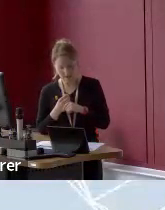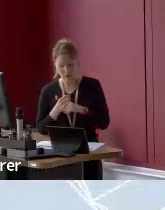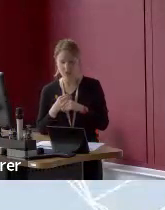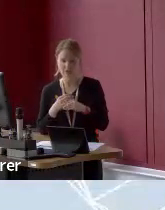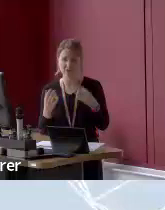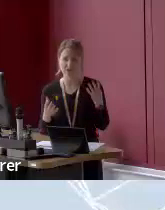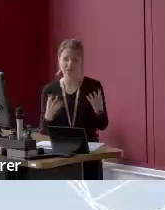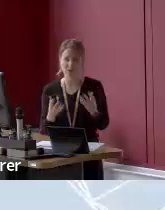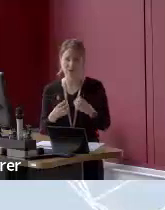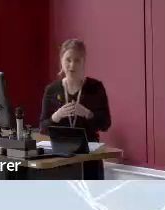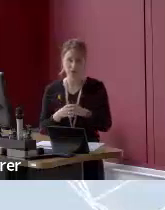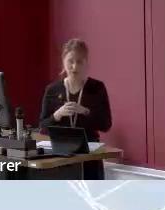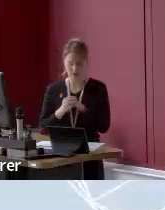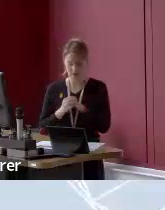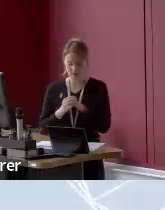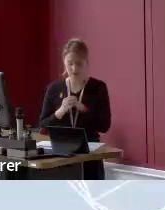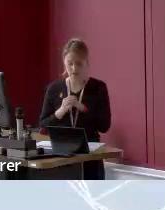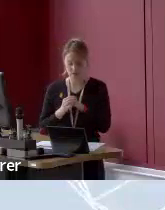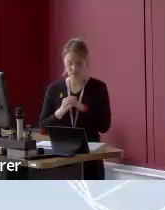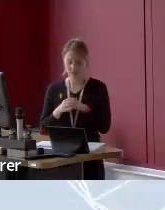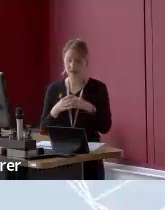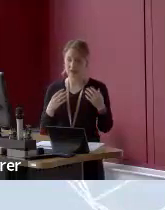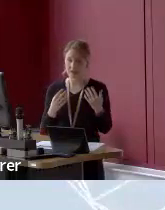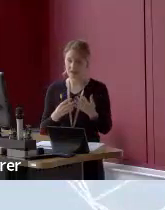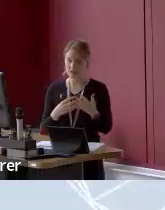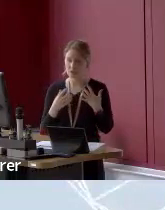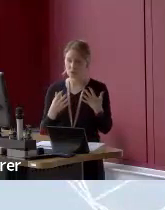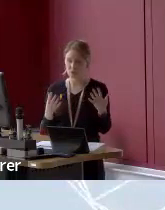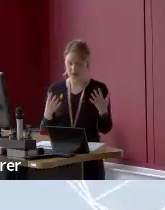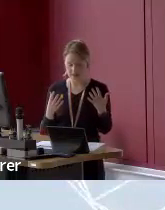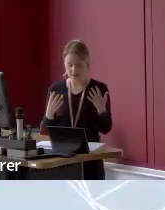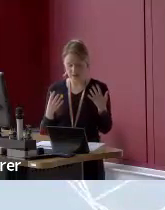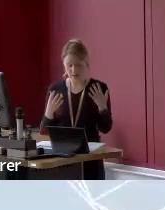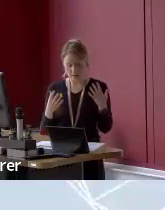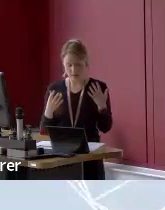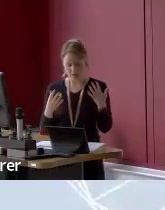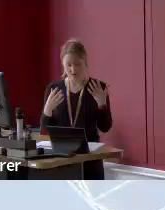this project was the first for the observatory you know. We were aiming to engage more broadly with